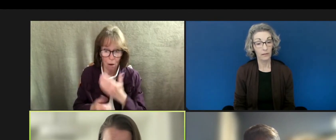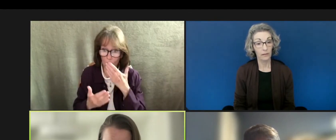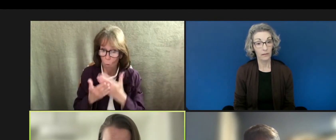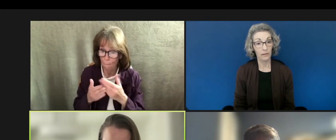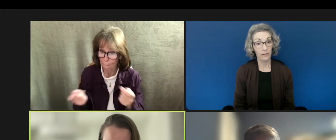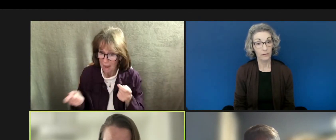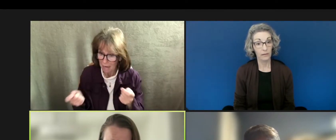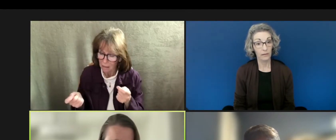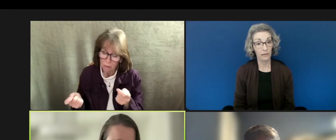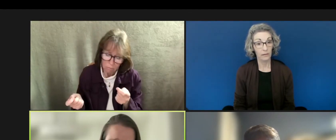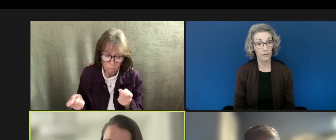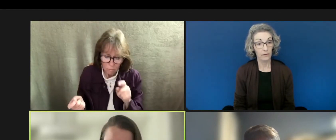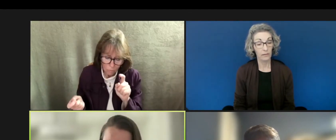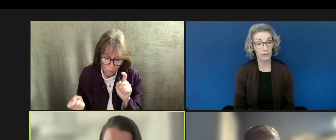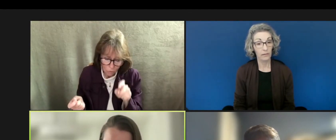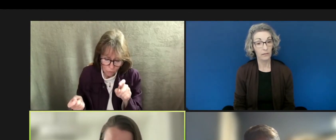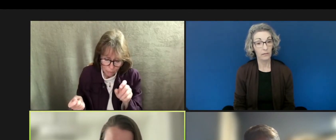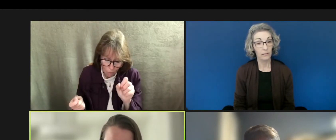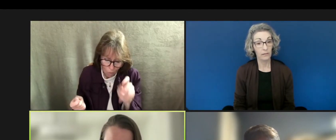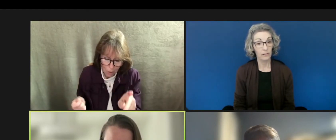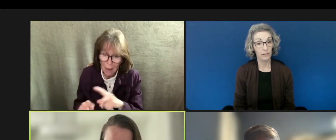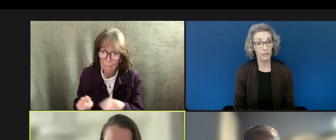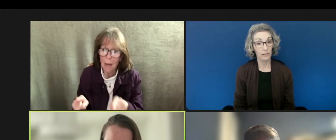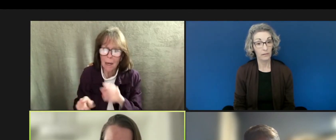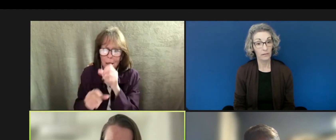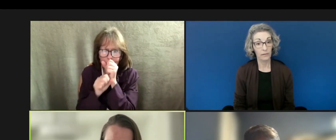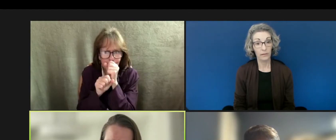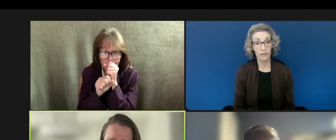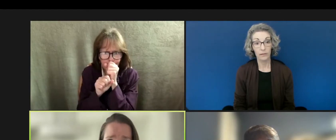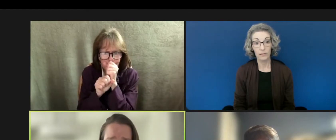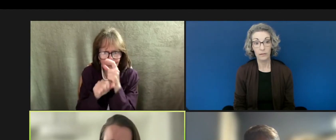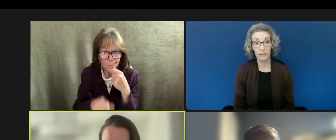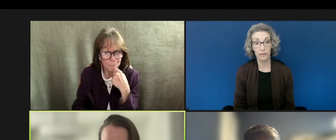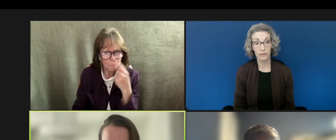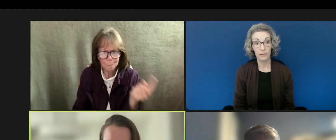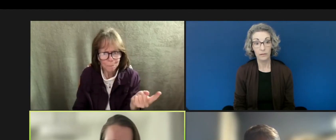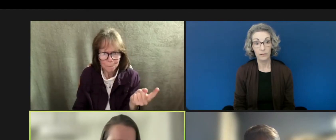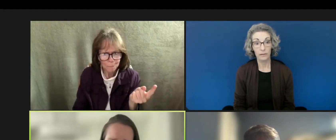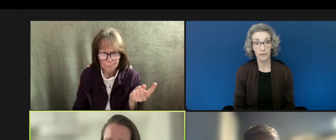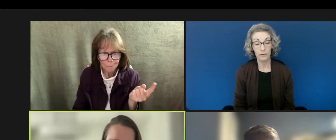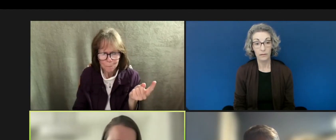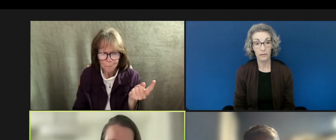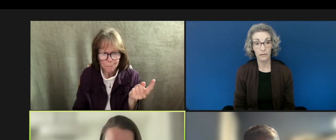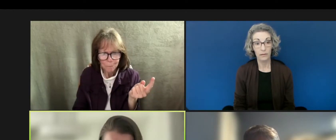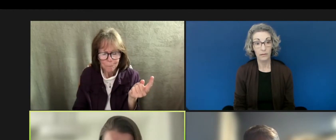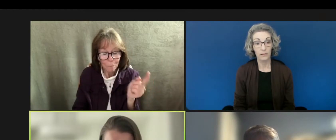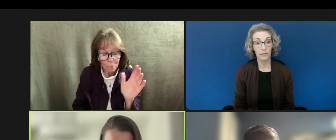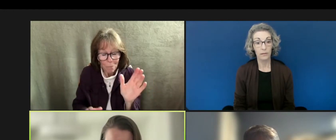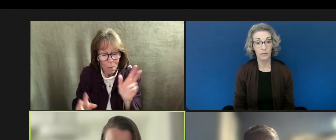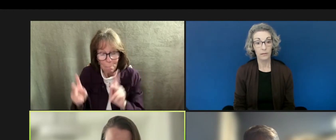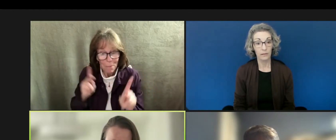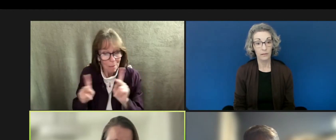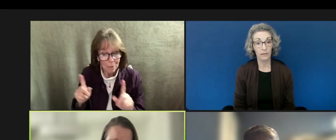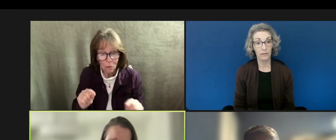But don't tell anyone else, I think people talk.